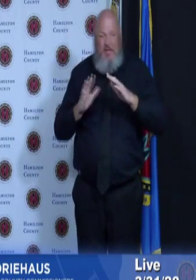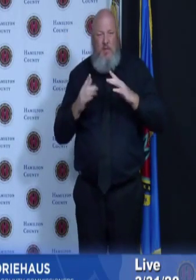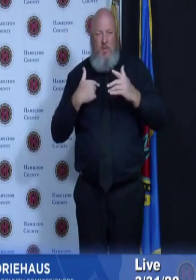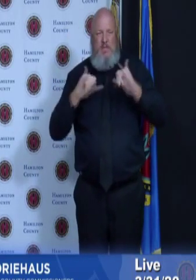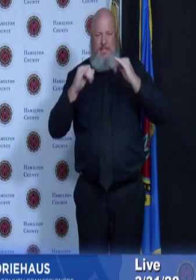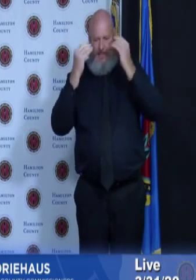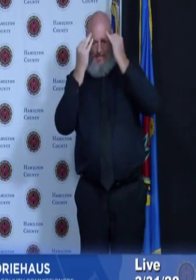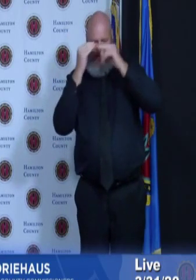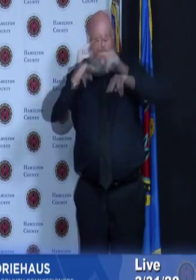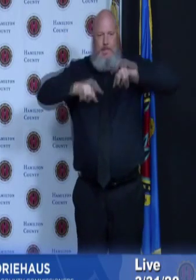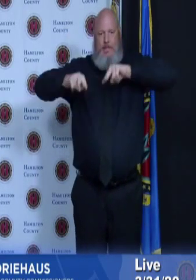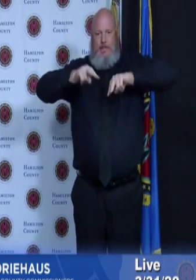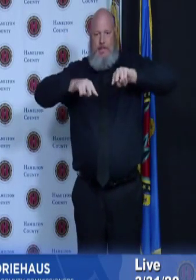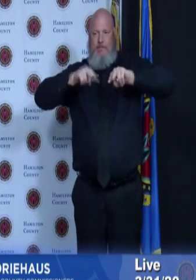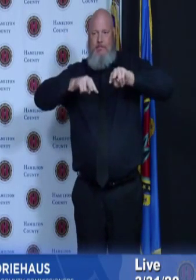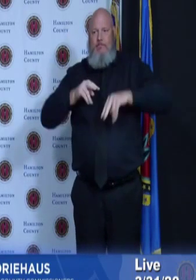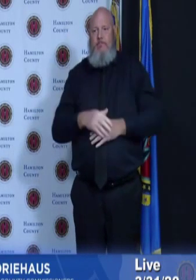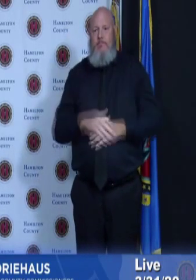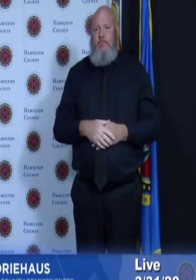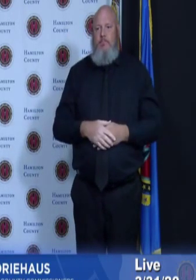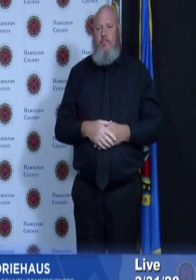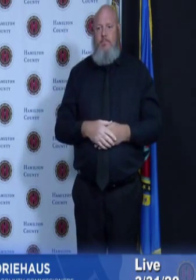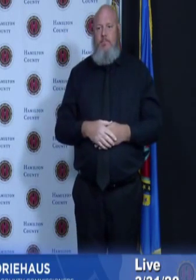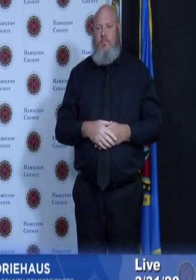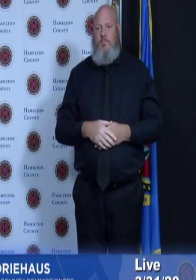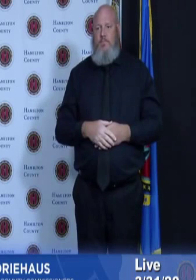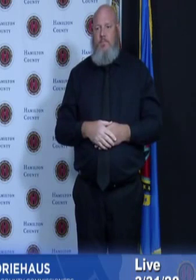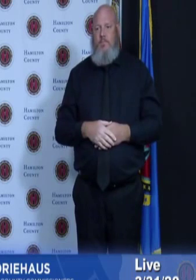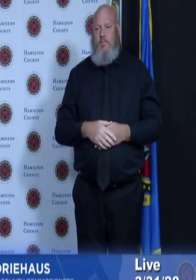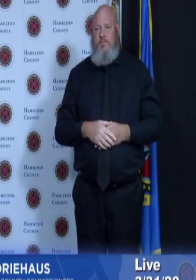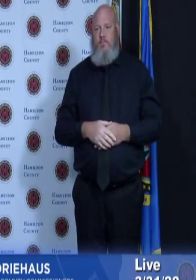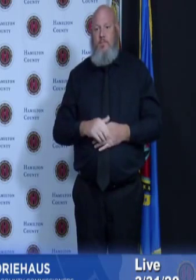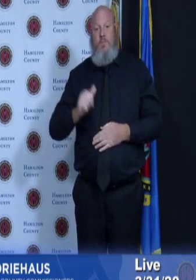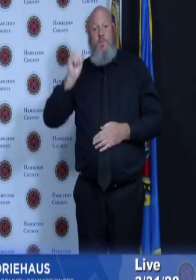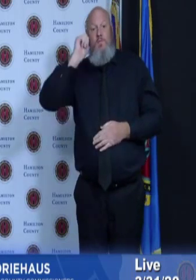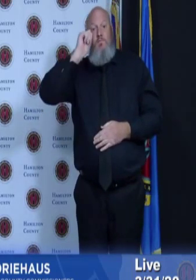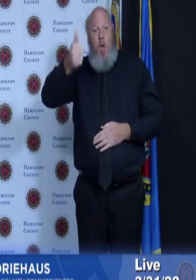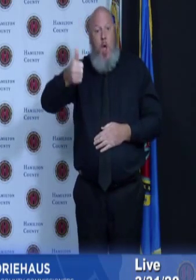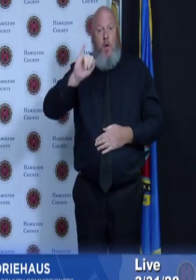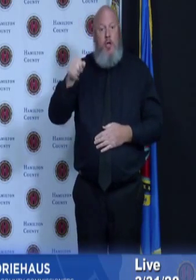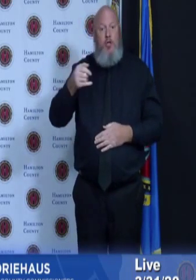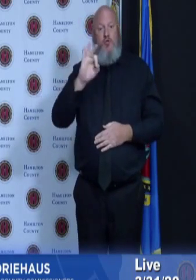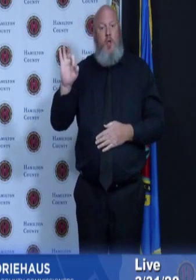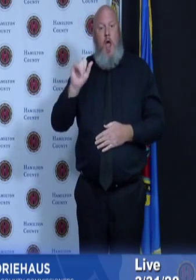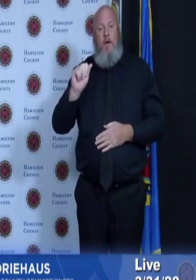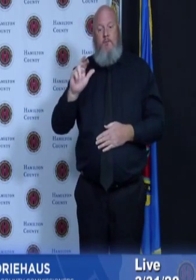weeks reaching out to these elected officials lastly we do still have a